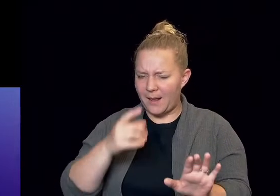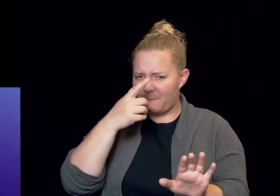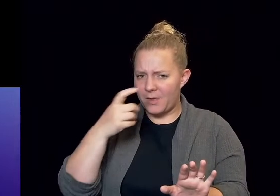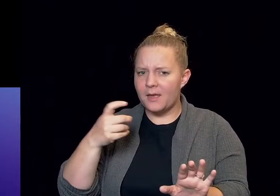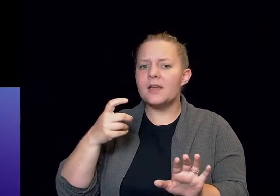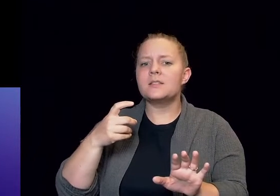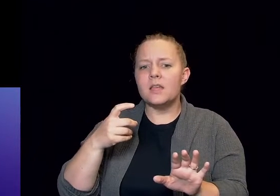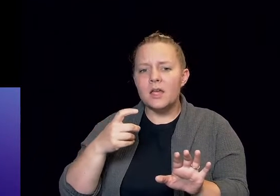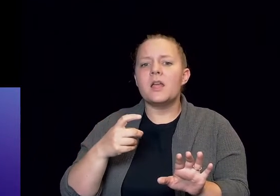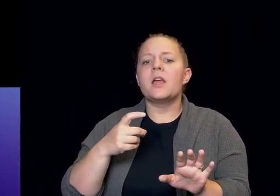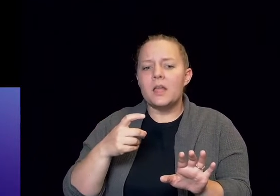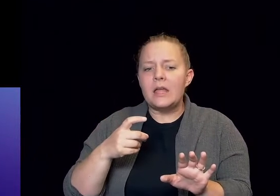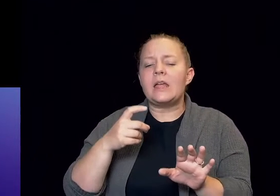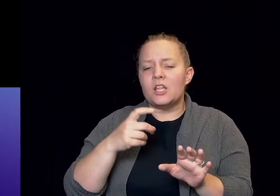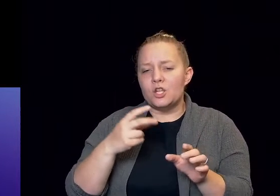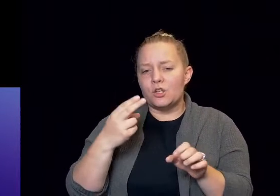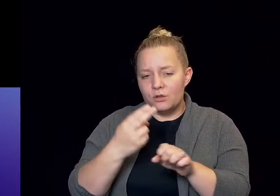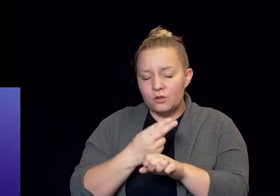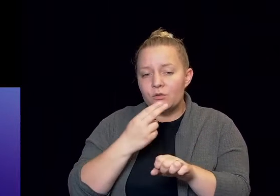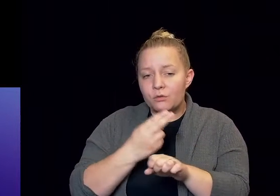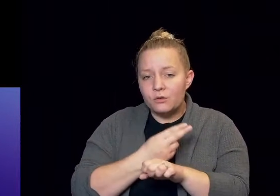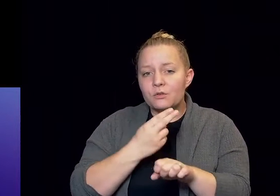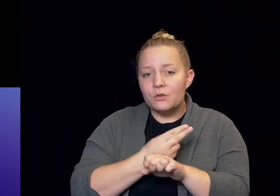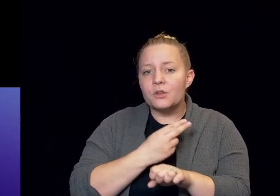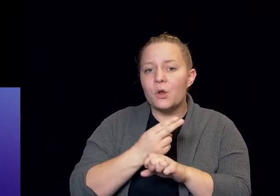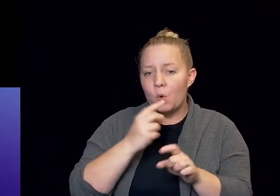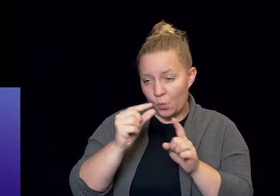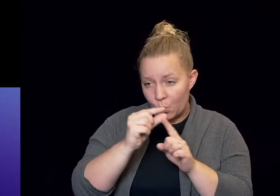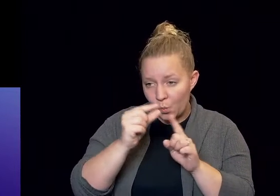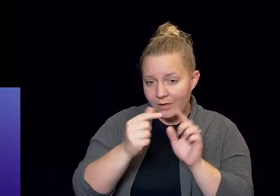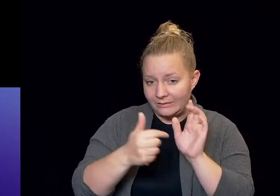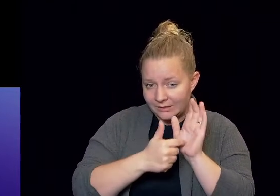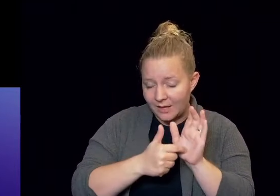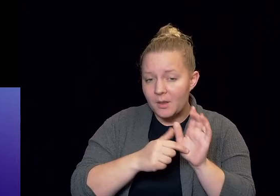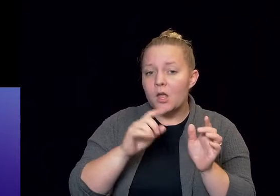and symbols and an example. So in words, to multiply fractions or when we multiply fractions, all you're